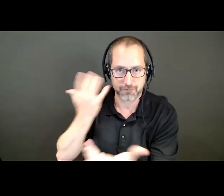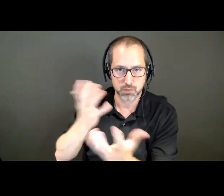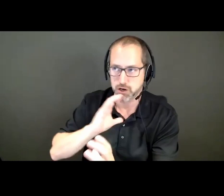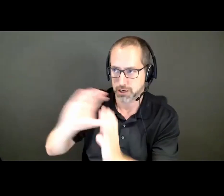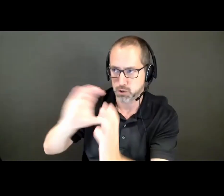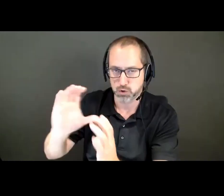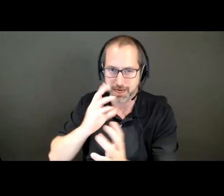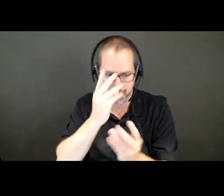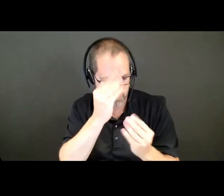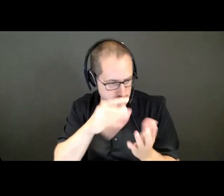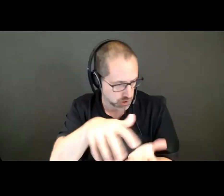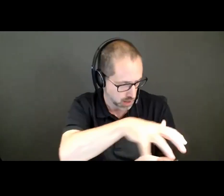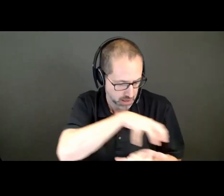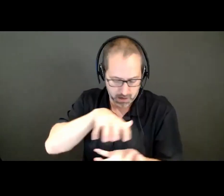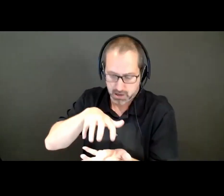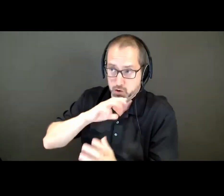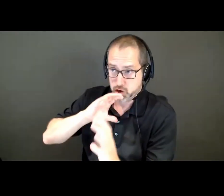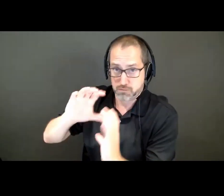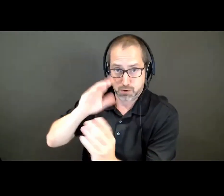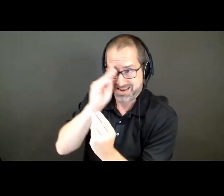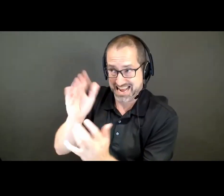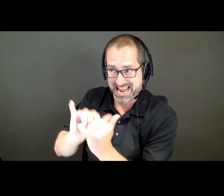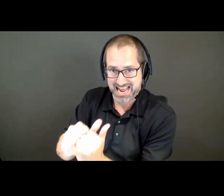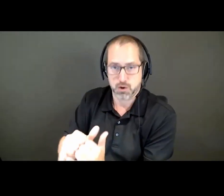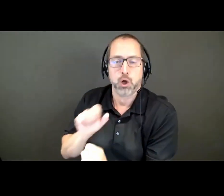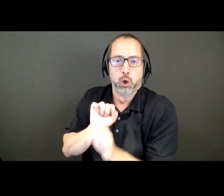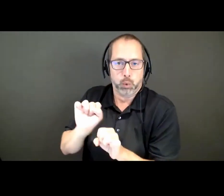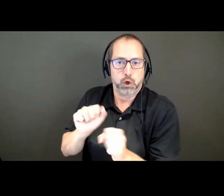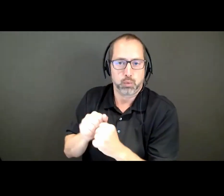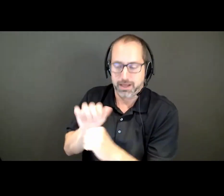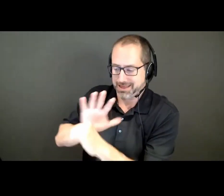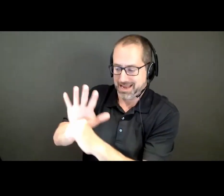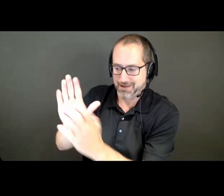But indeed, I think that we need to strengthen a sort of triangular cooperation—researchers,